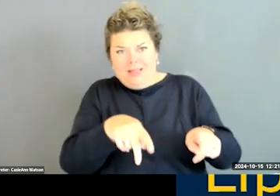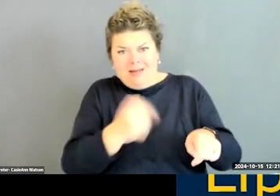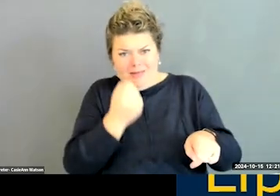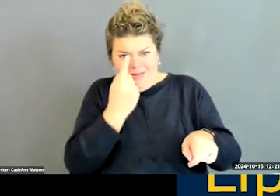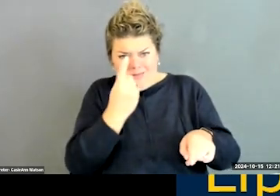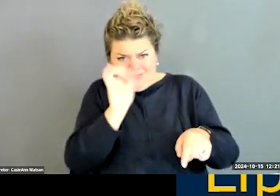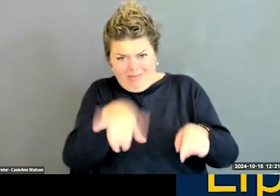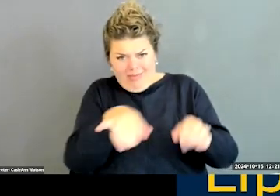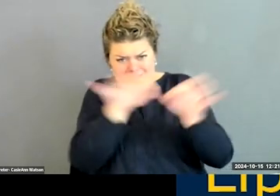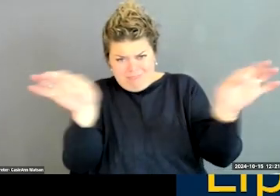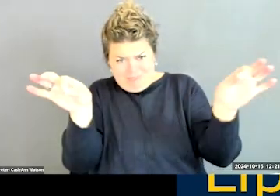would be able to comprehend it.